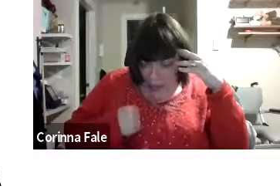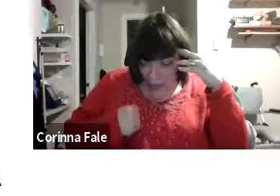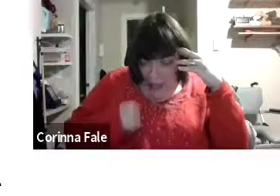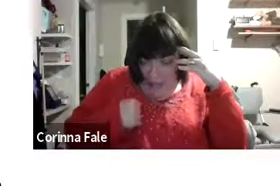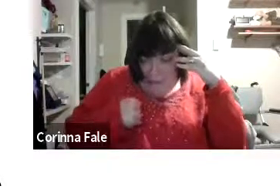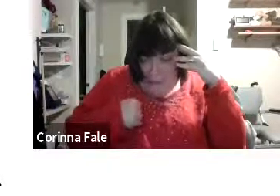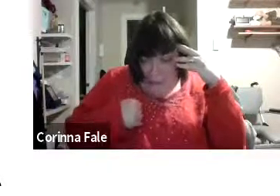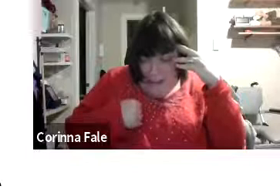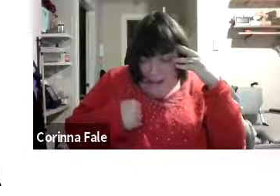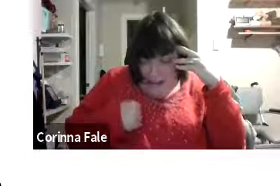Corinna Fale: We.